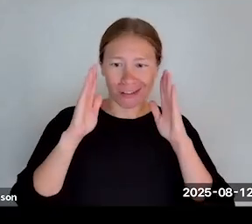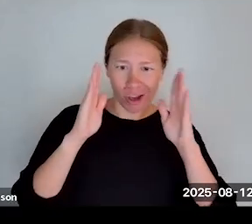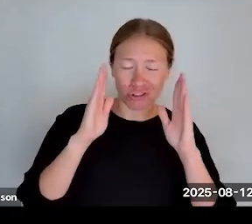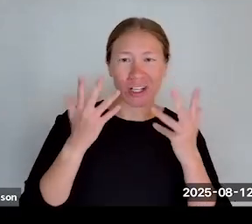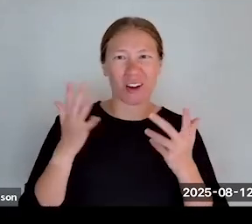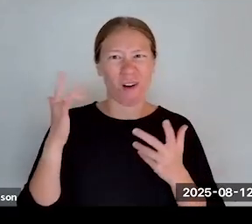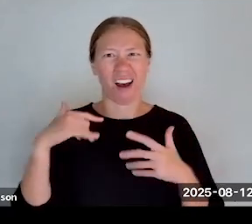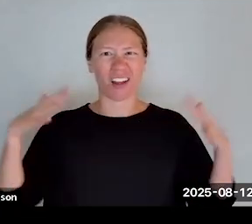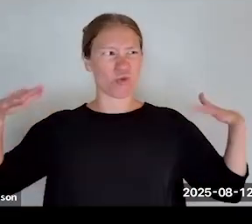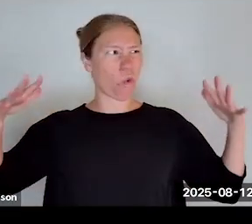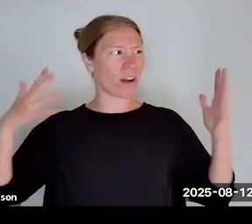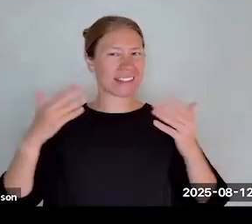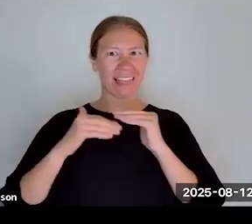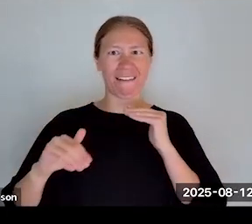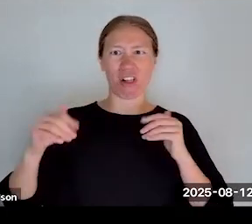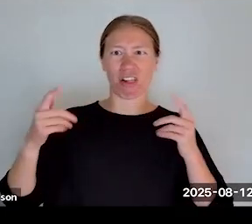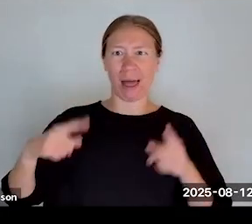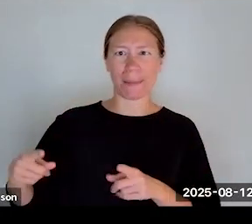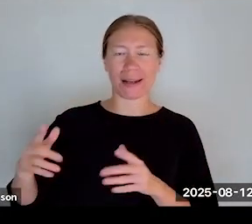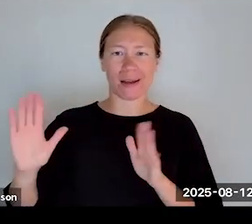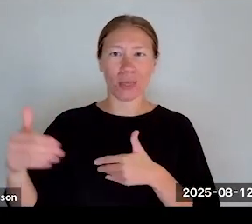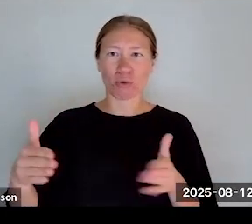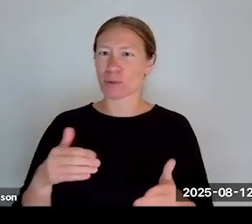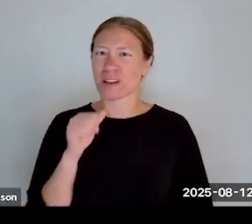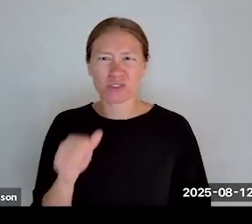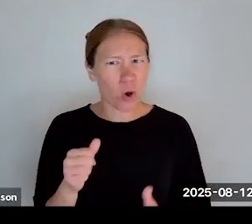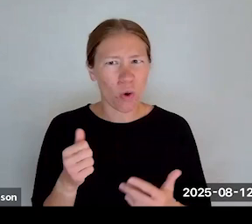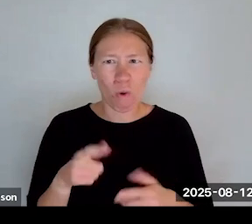Don't hesitate to state specifically what you think might be helpful, such as,